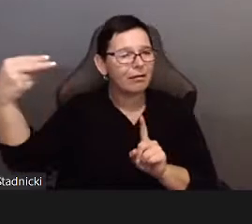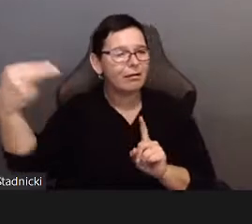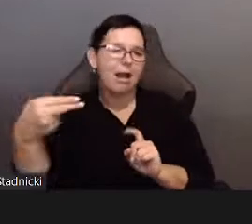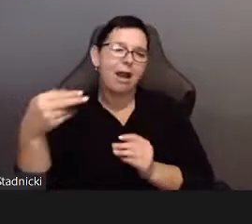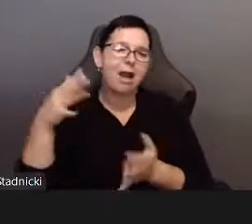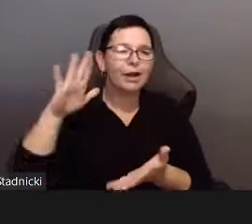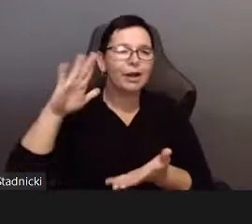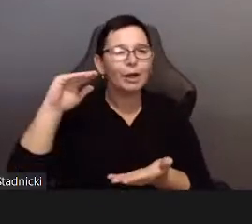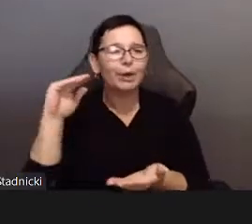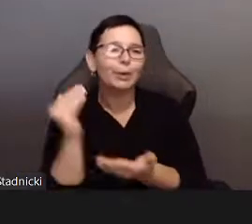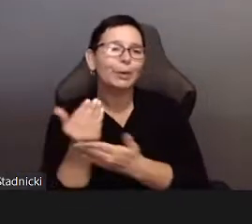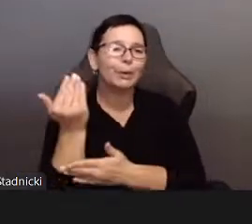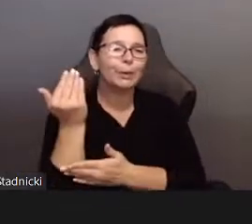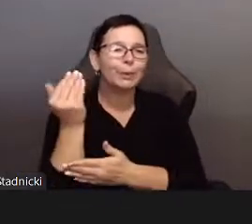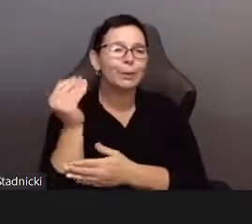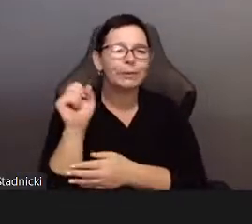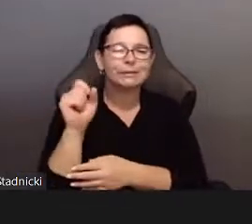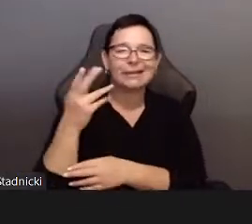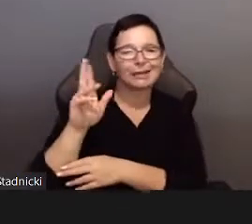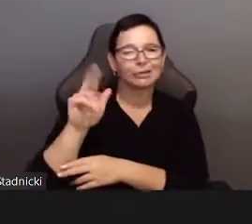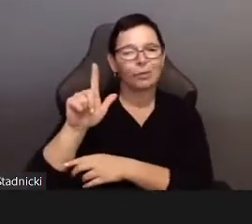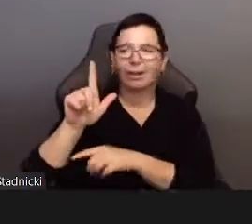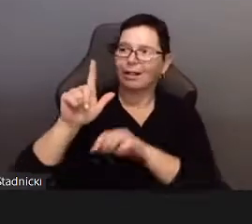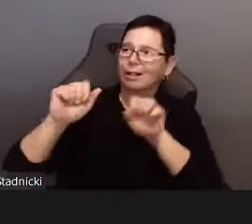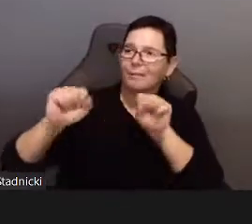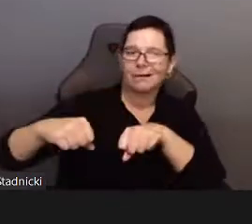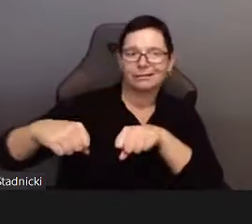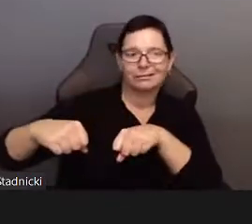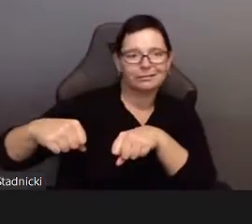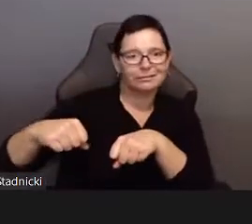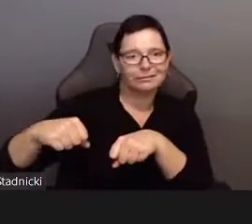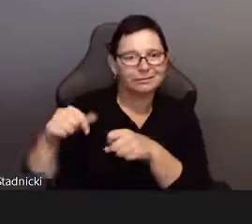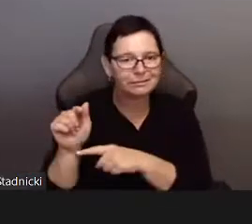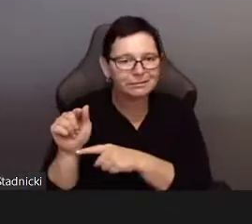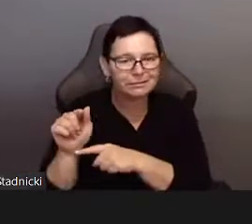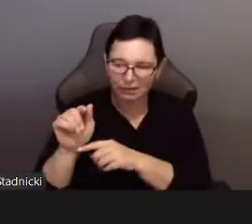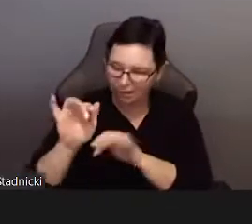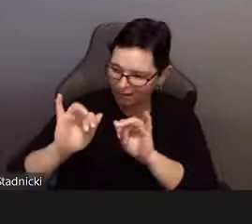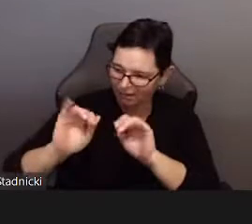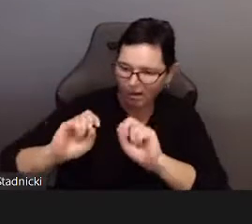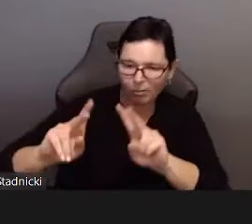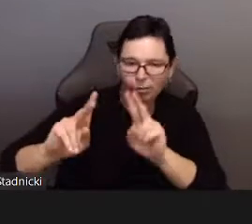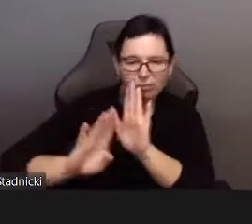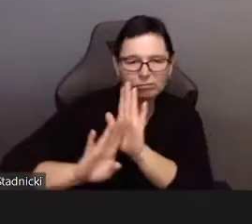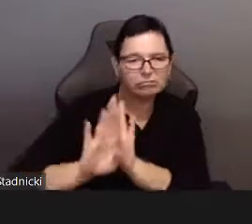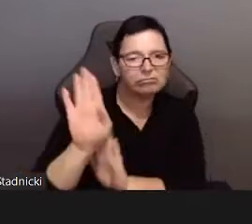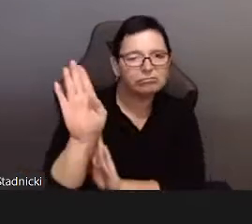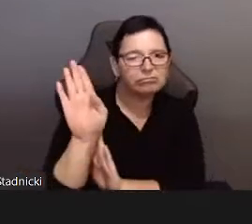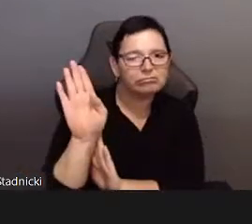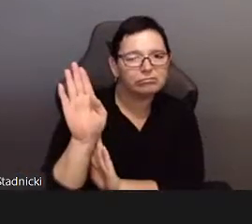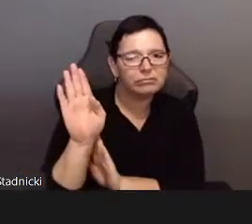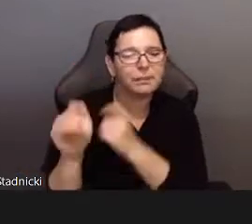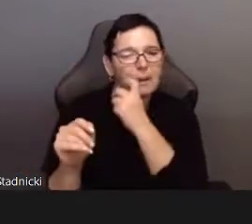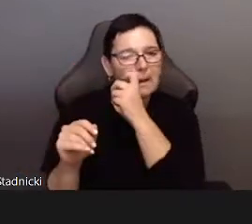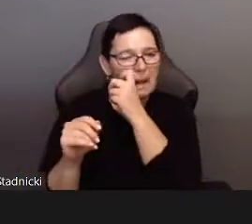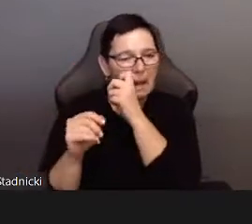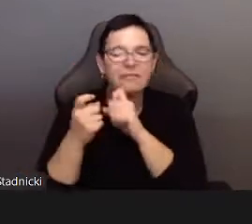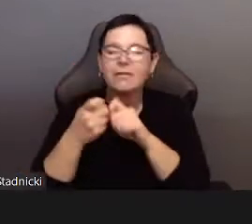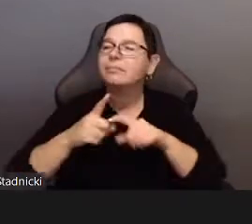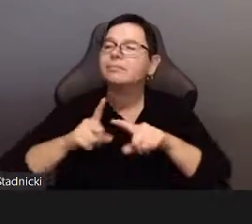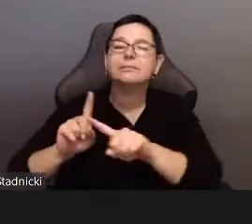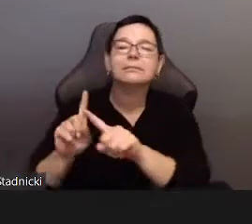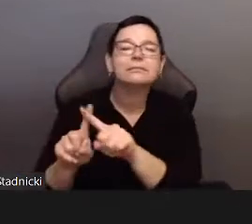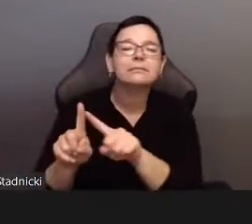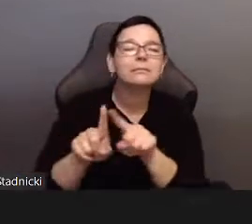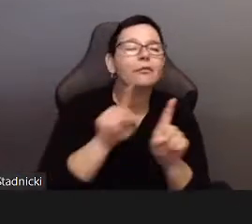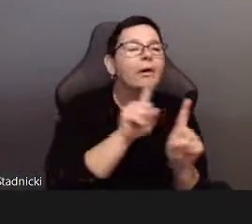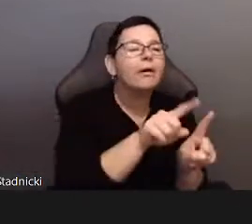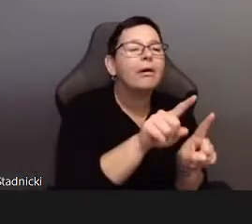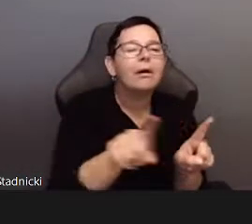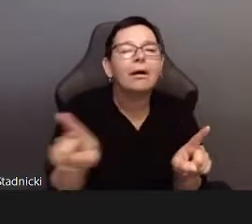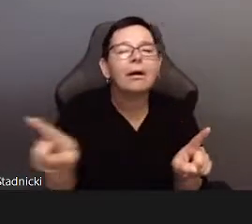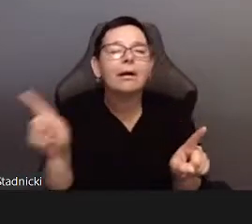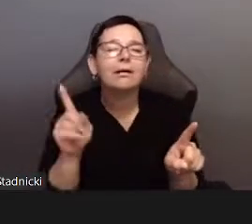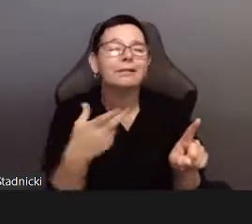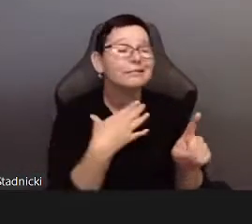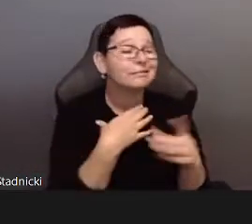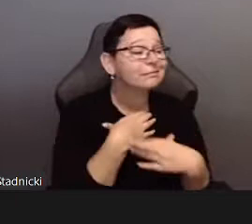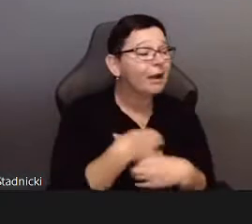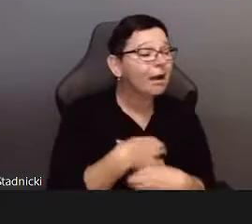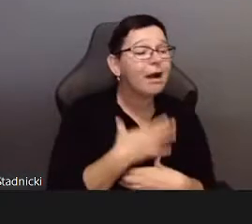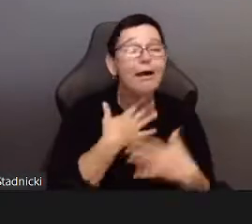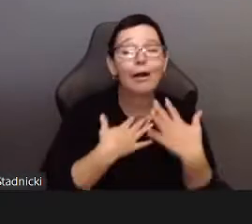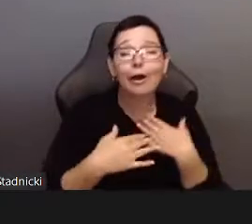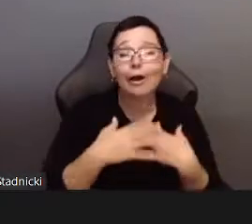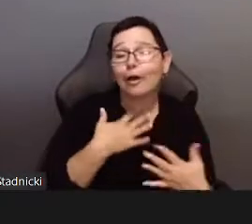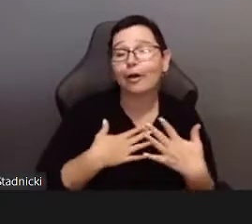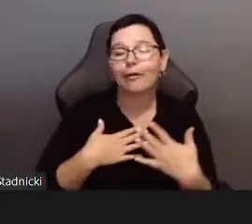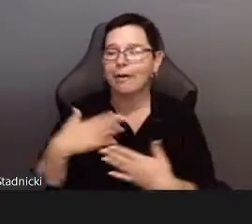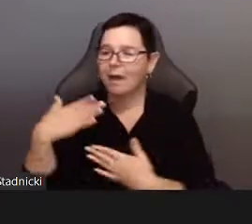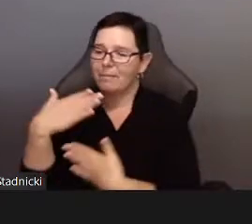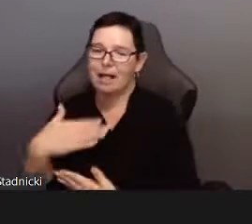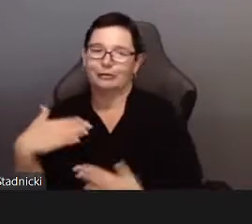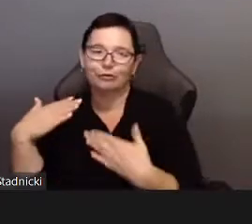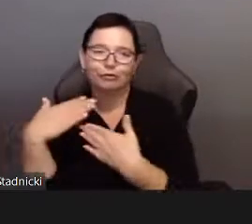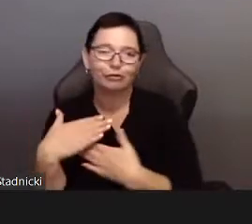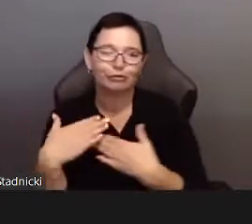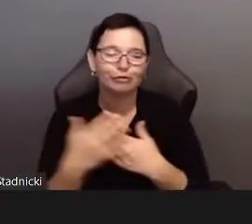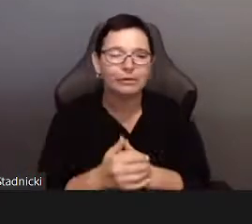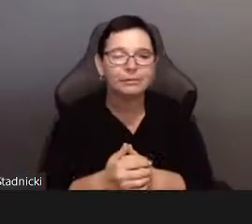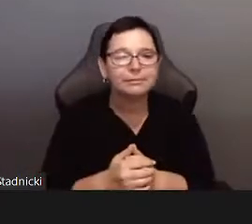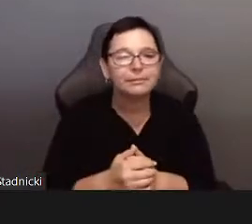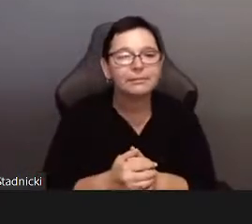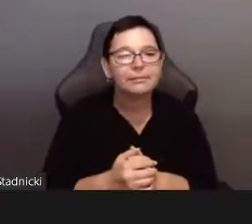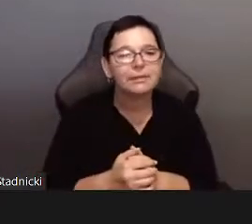in a viral dialectic of life and sacrifice for which is is the sexual undoing of itself